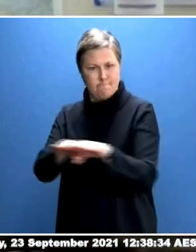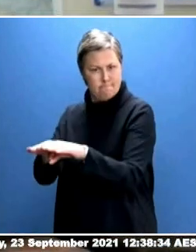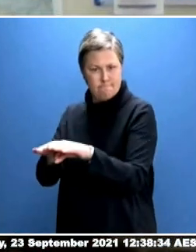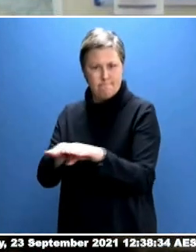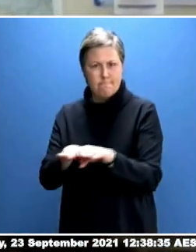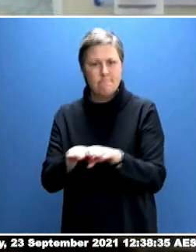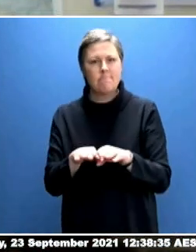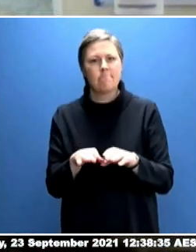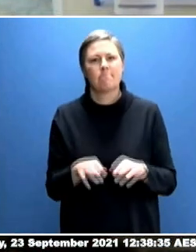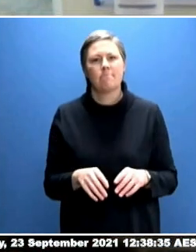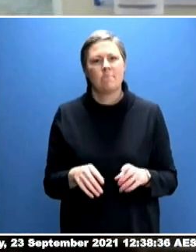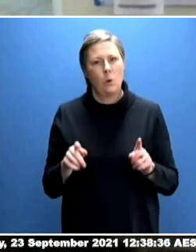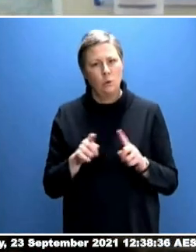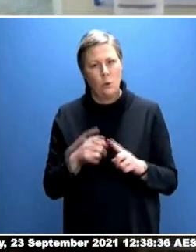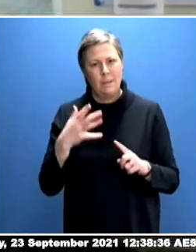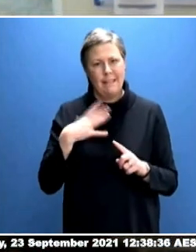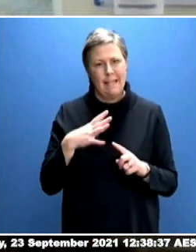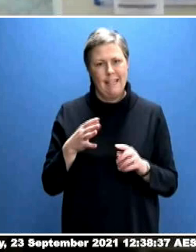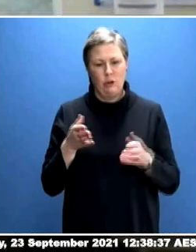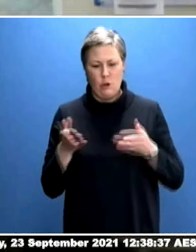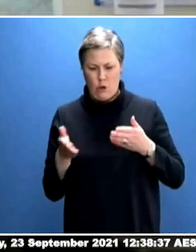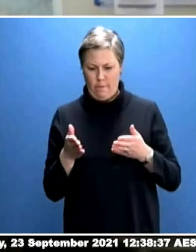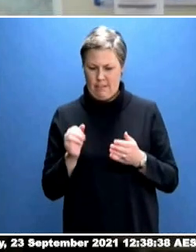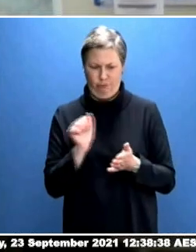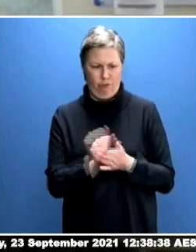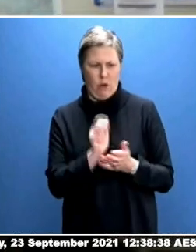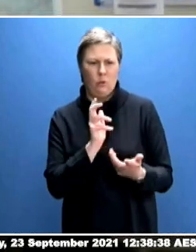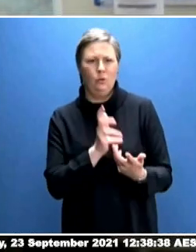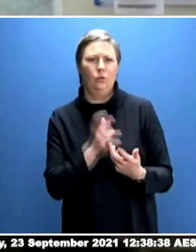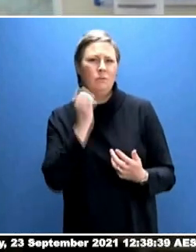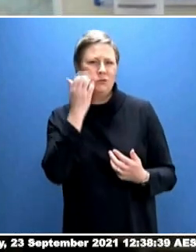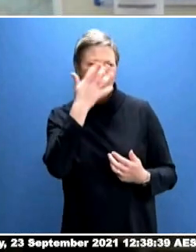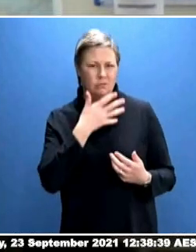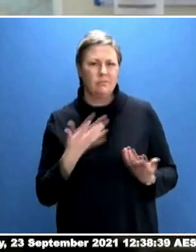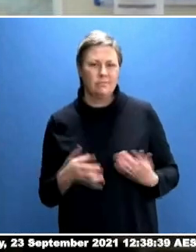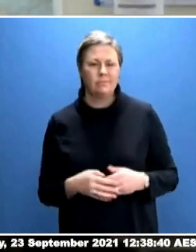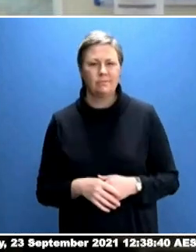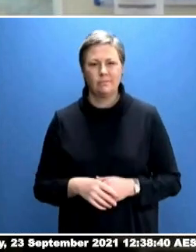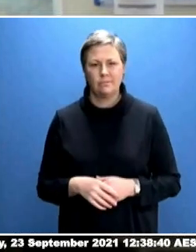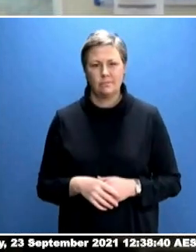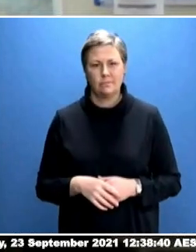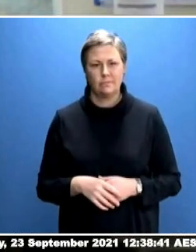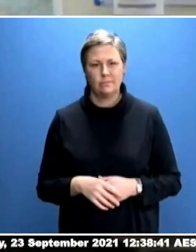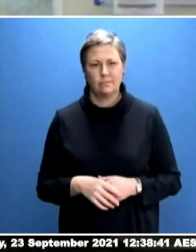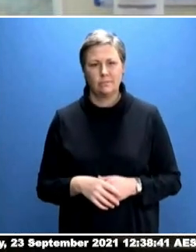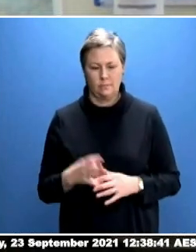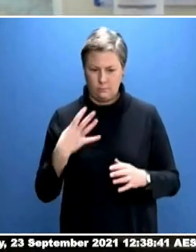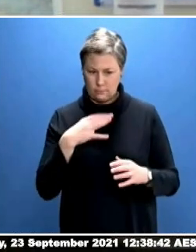culturally responsive services, as well. Can I ask you Mr Espie, if we can just go to the next part of that